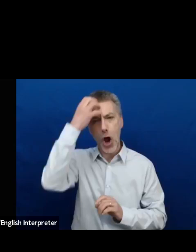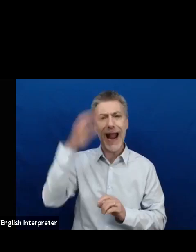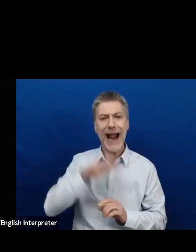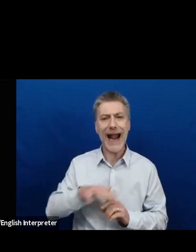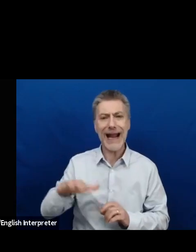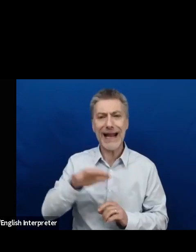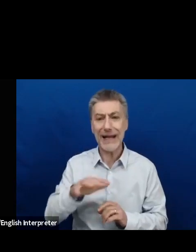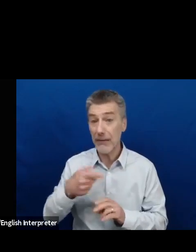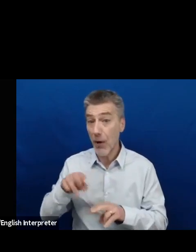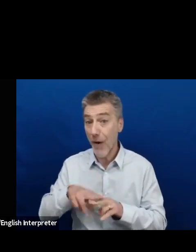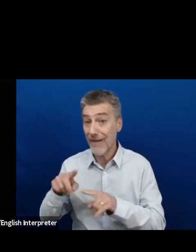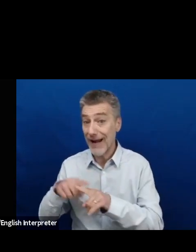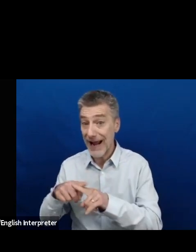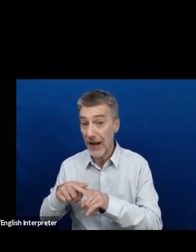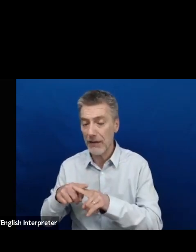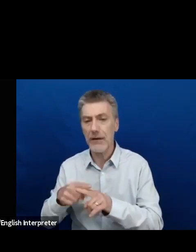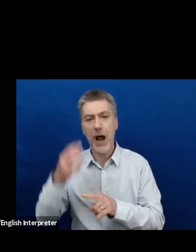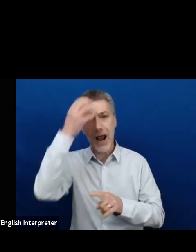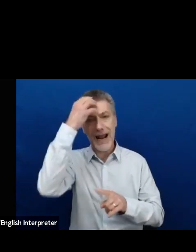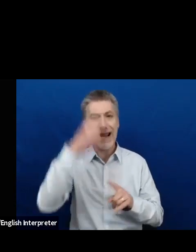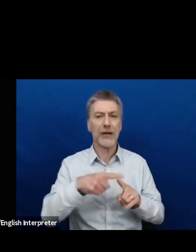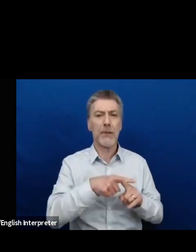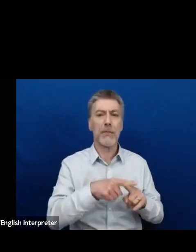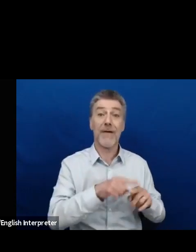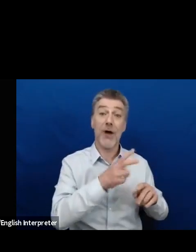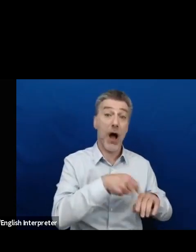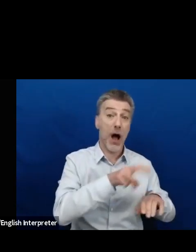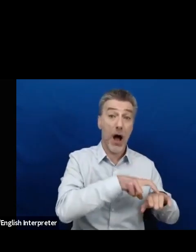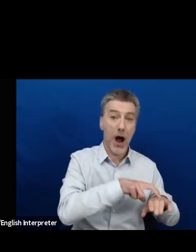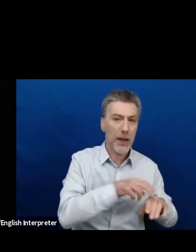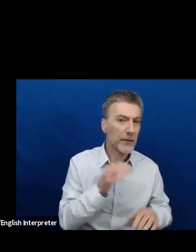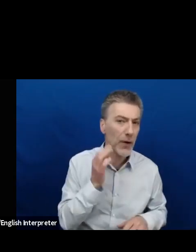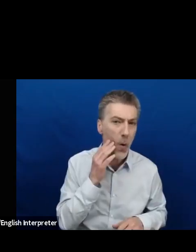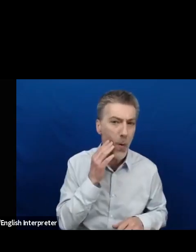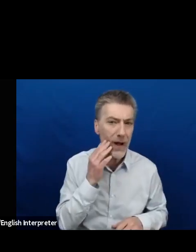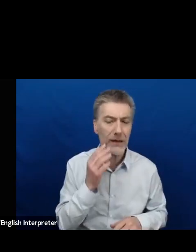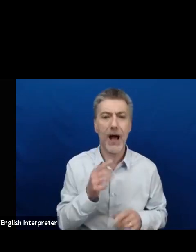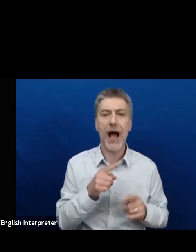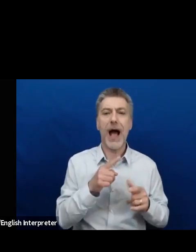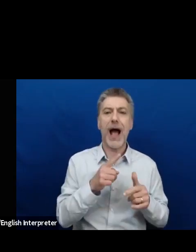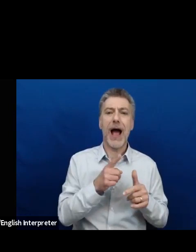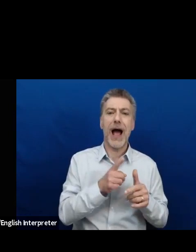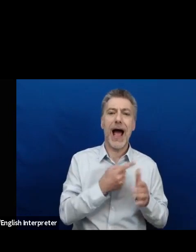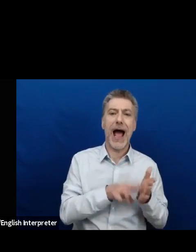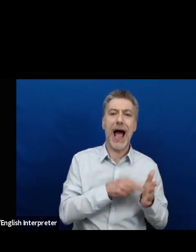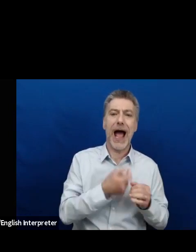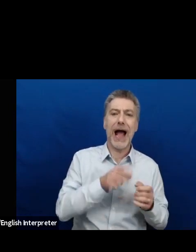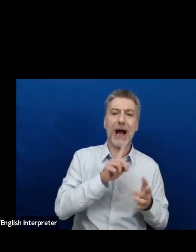British politics over recent years has been mired